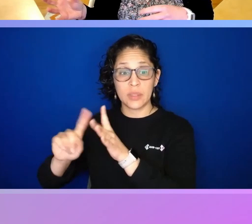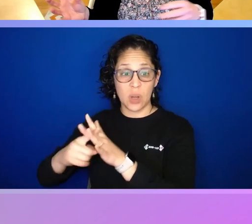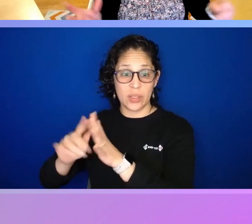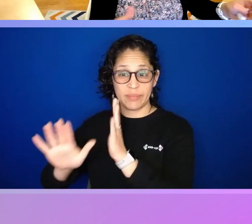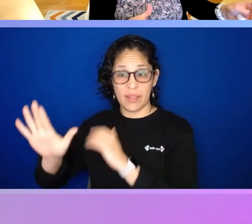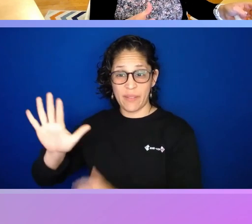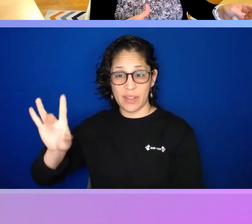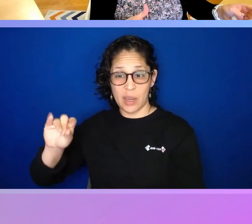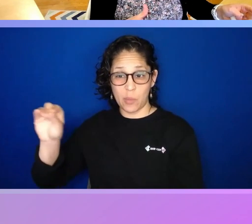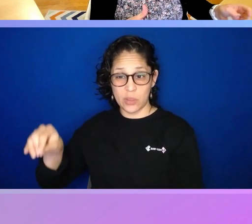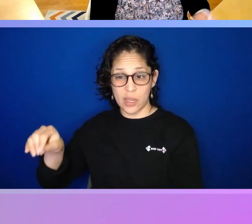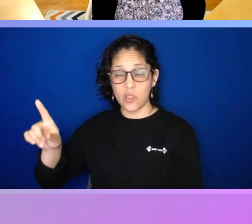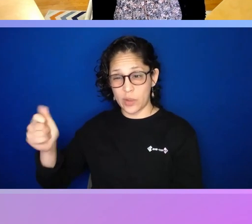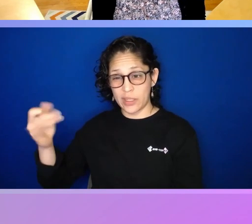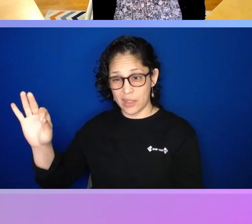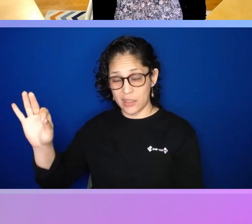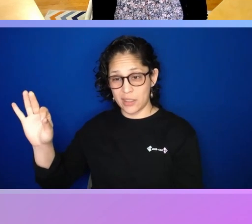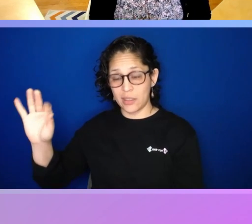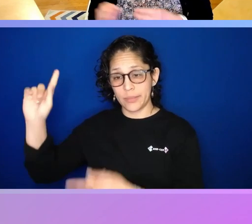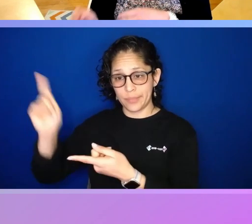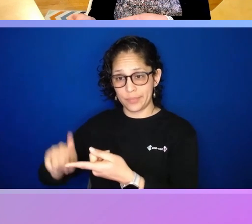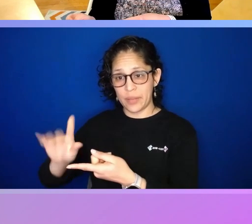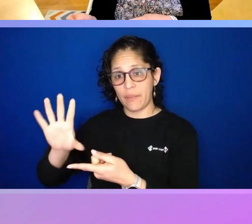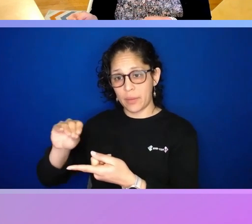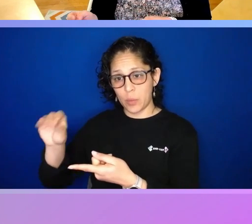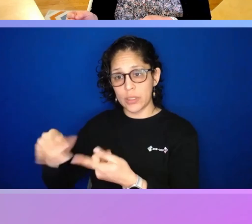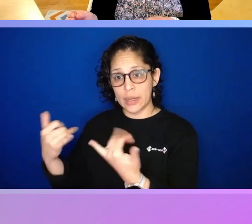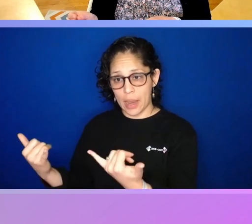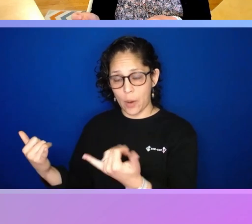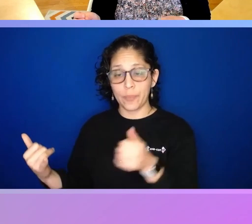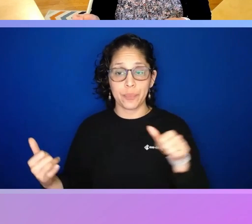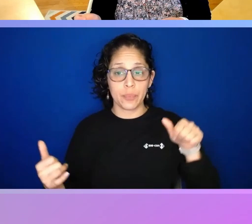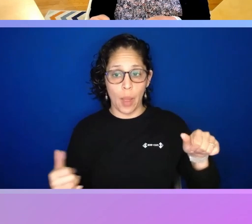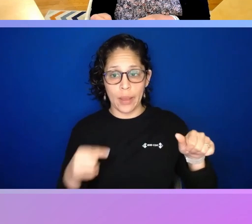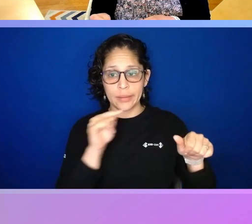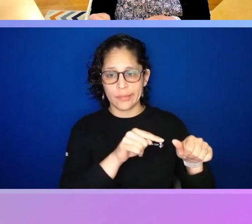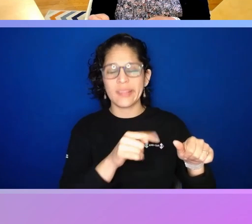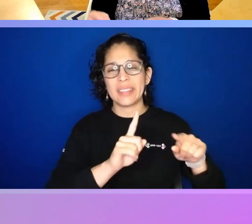It's probably a bit of overkill to get that color